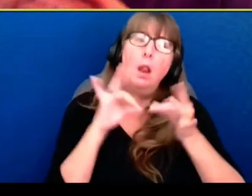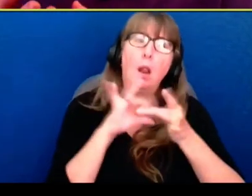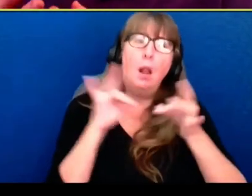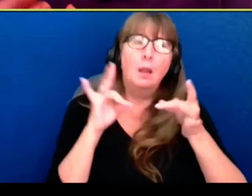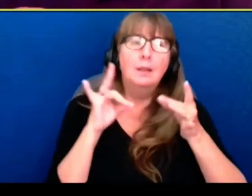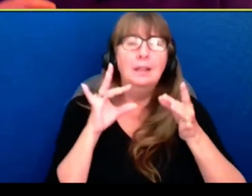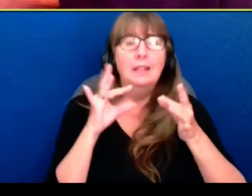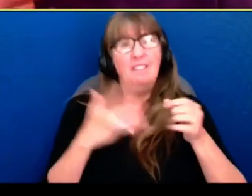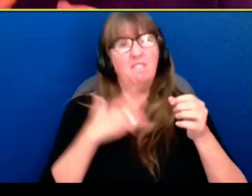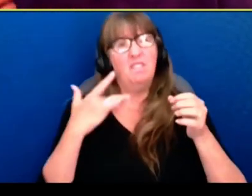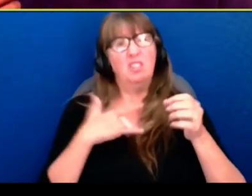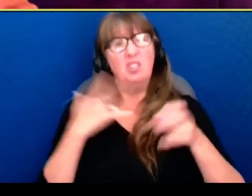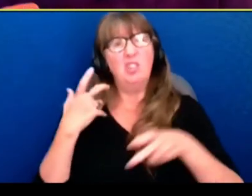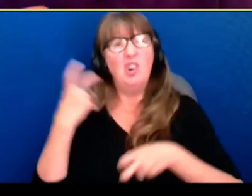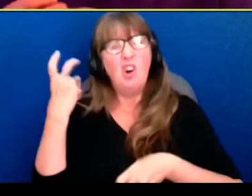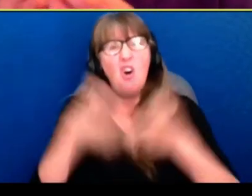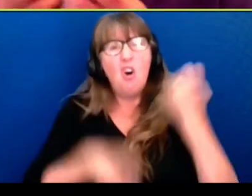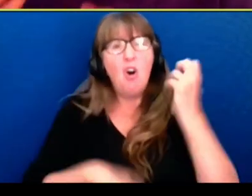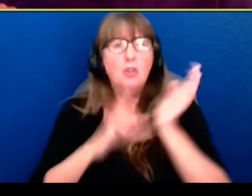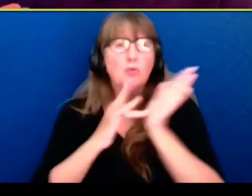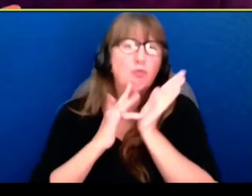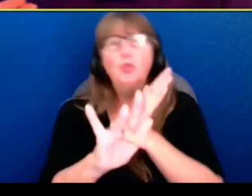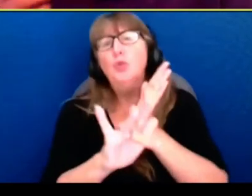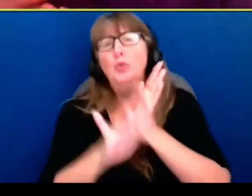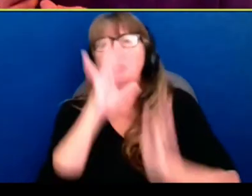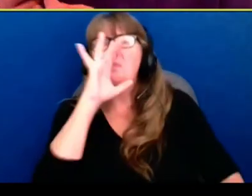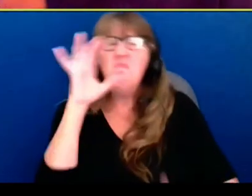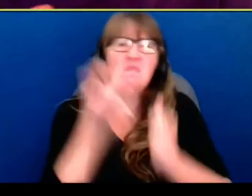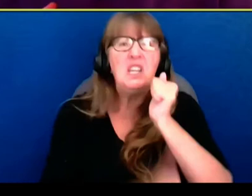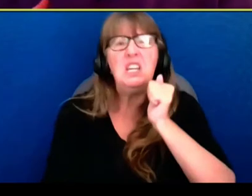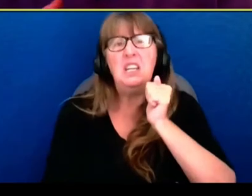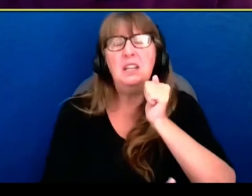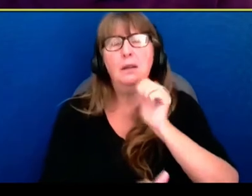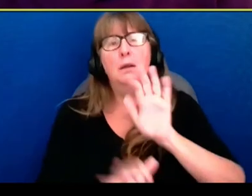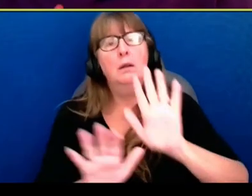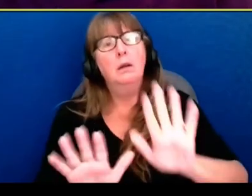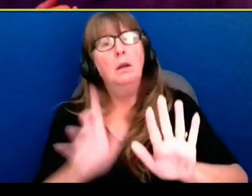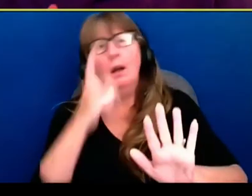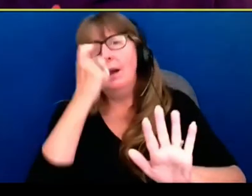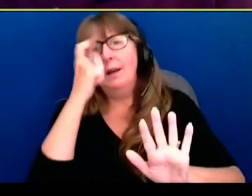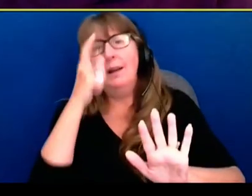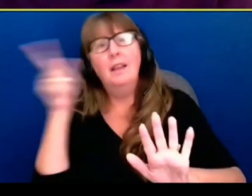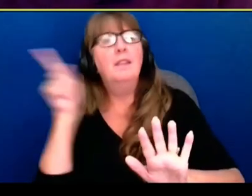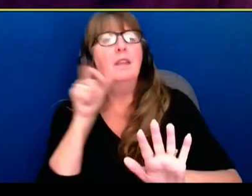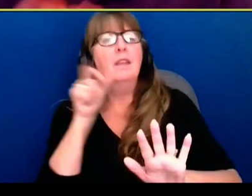as harsh or rude or mean and in reality they don't really often mean it.